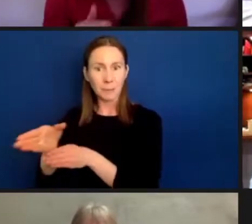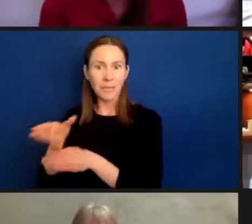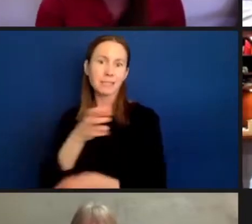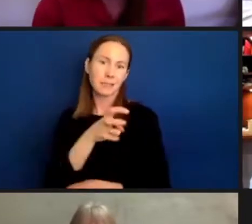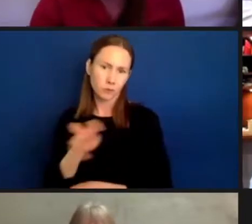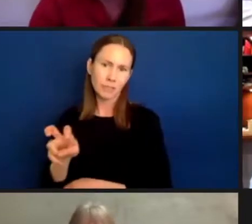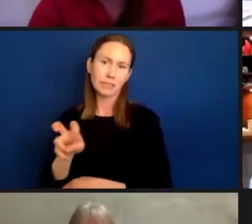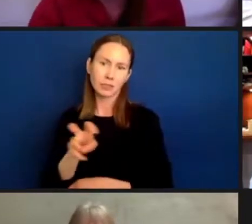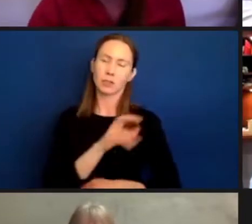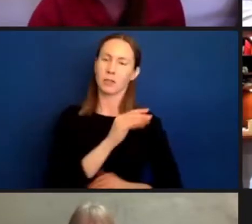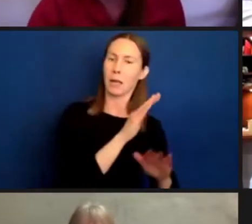pediatric to adult healthcare.